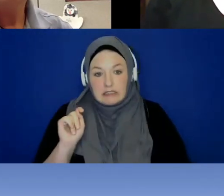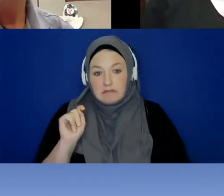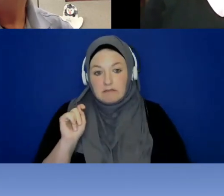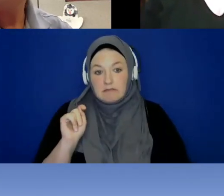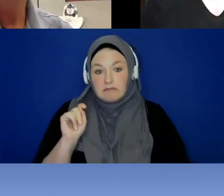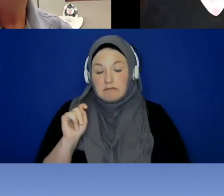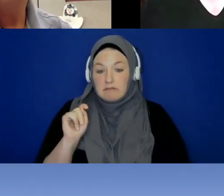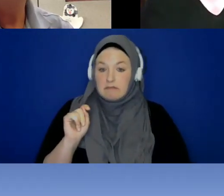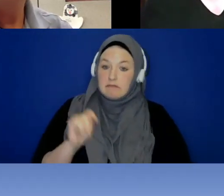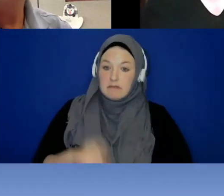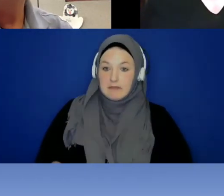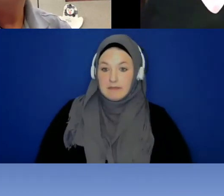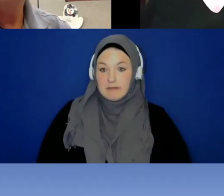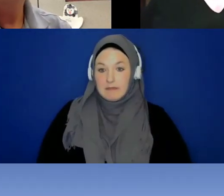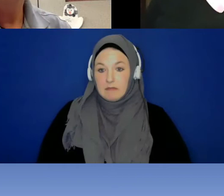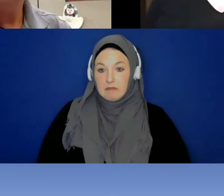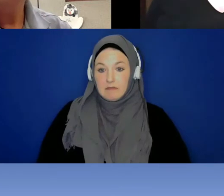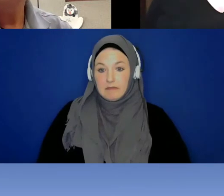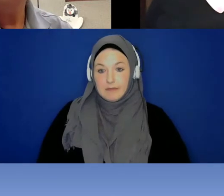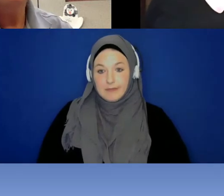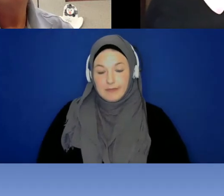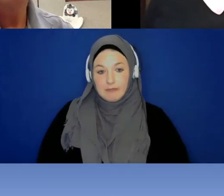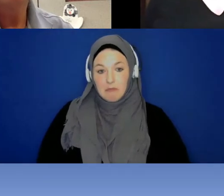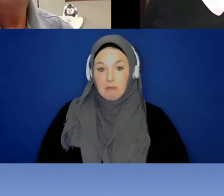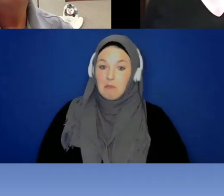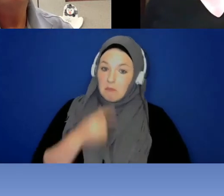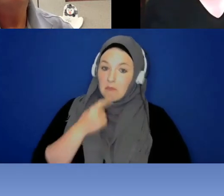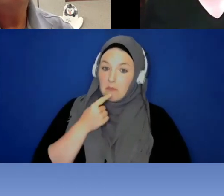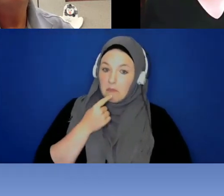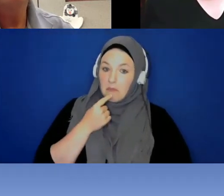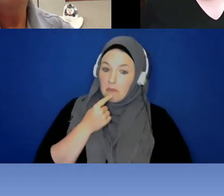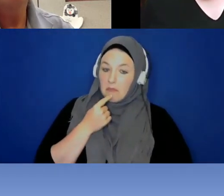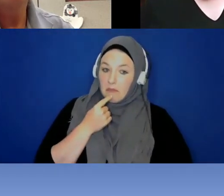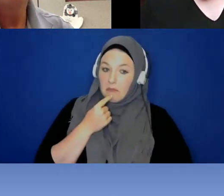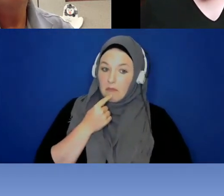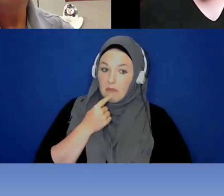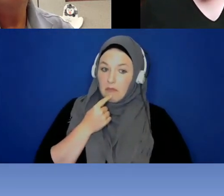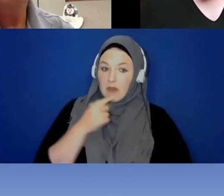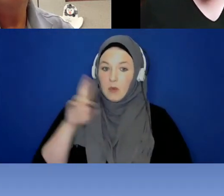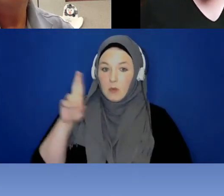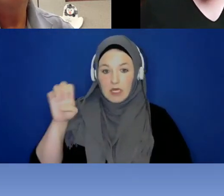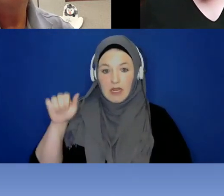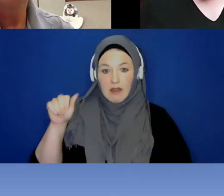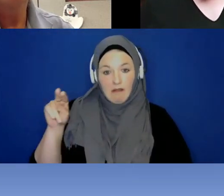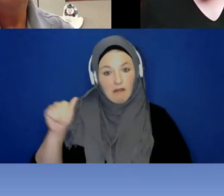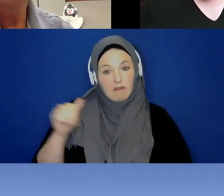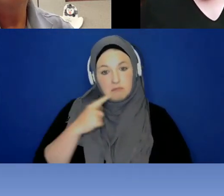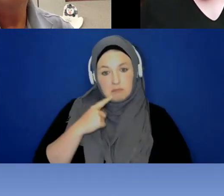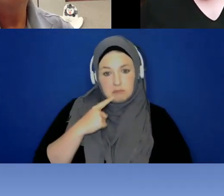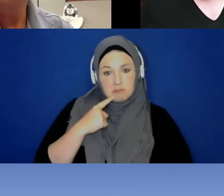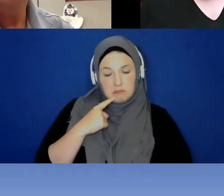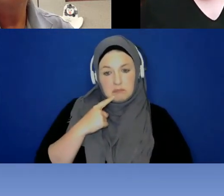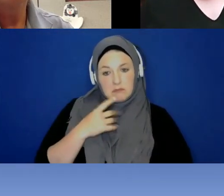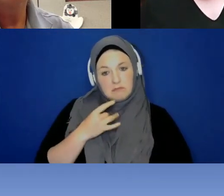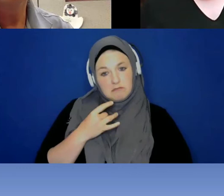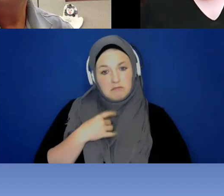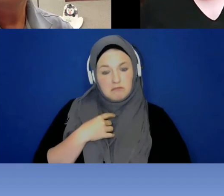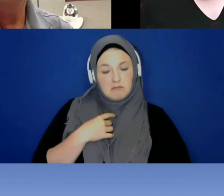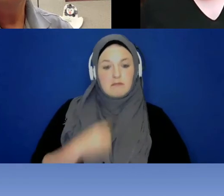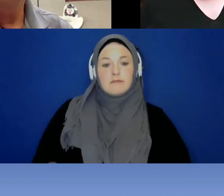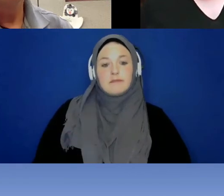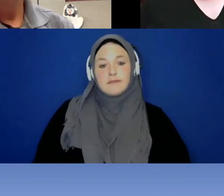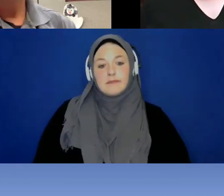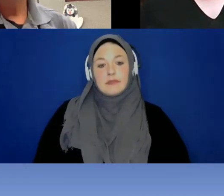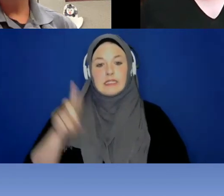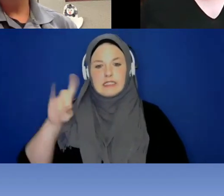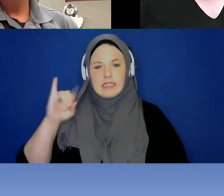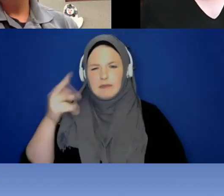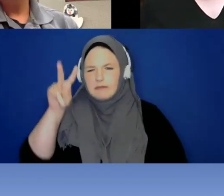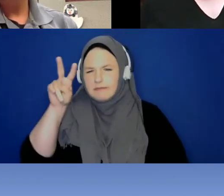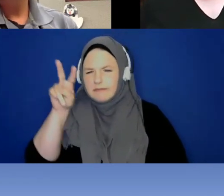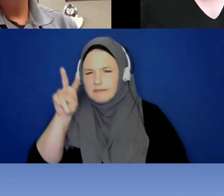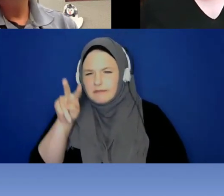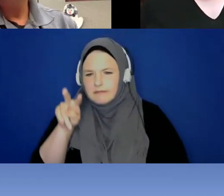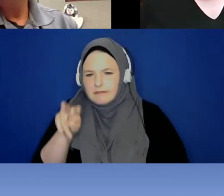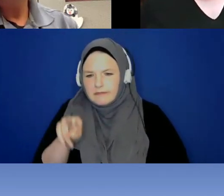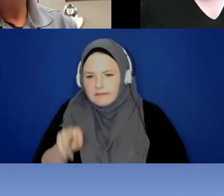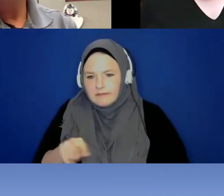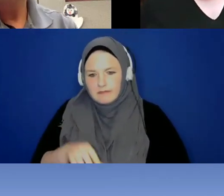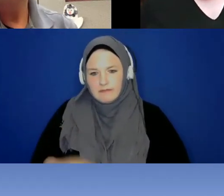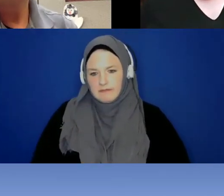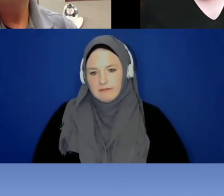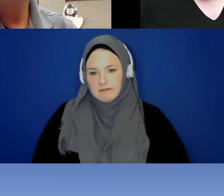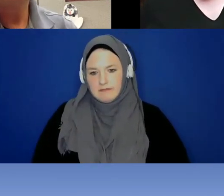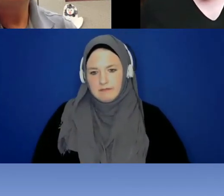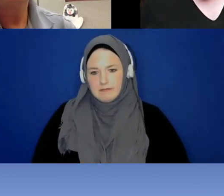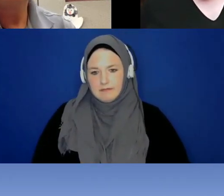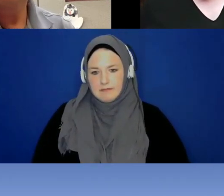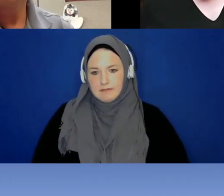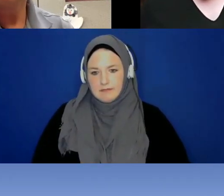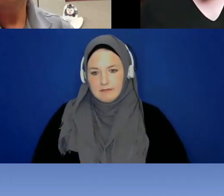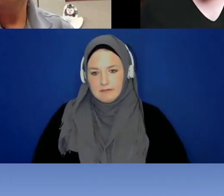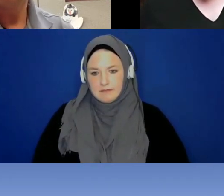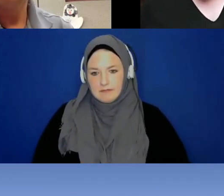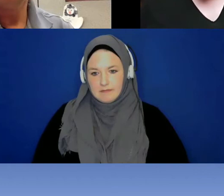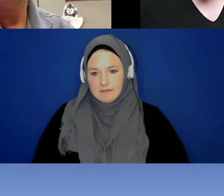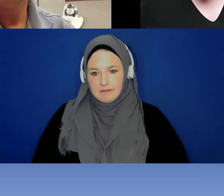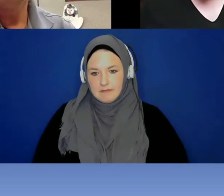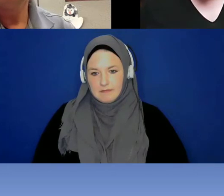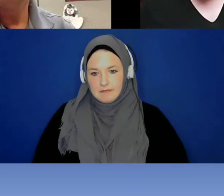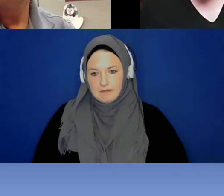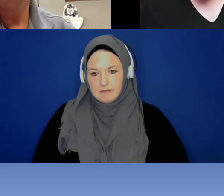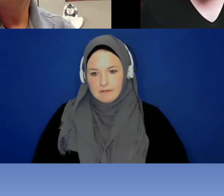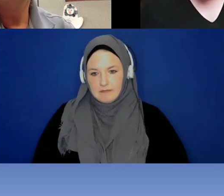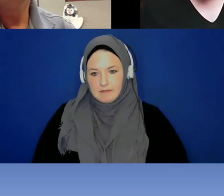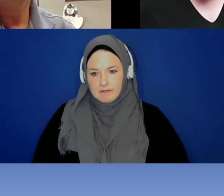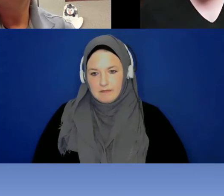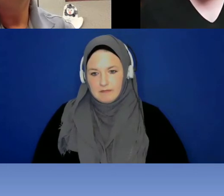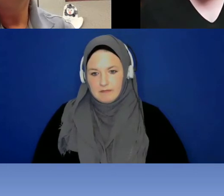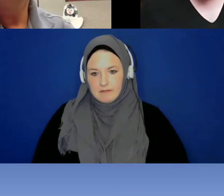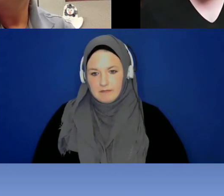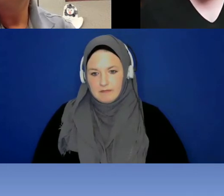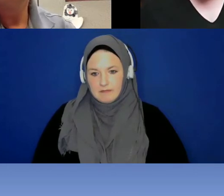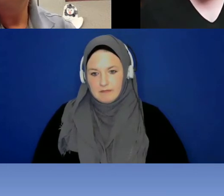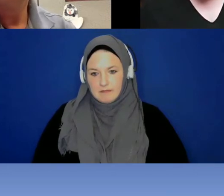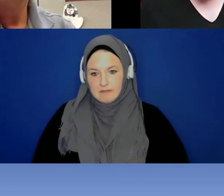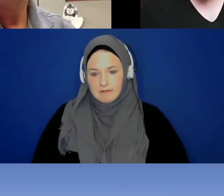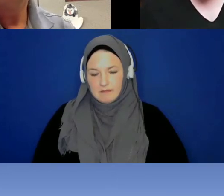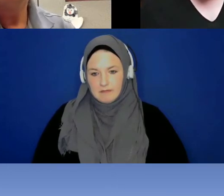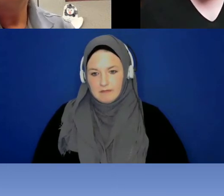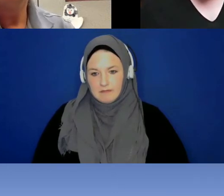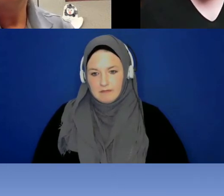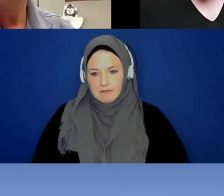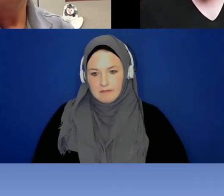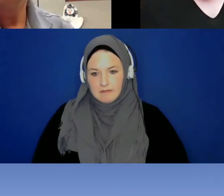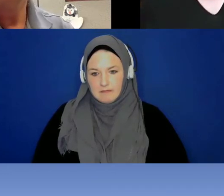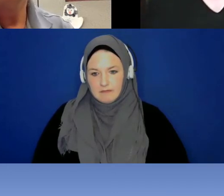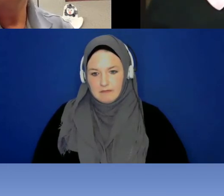All right, let me see here